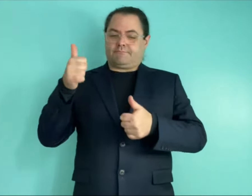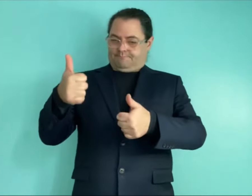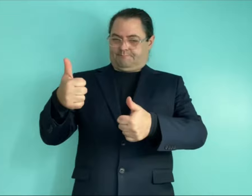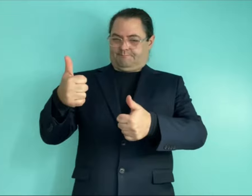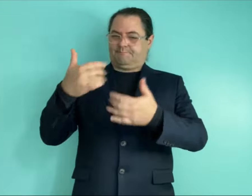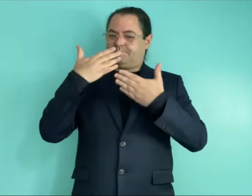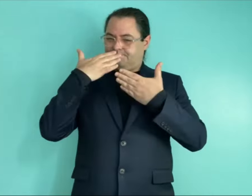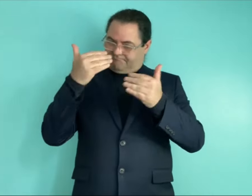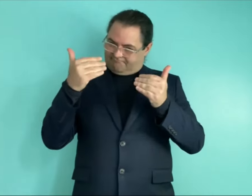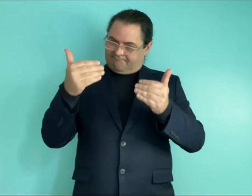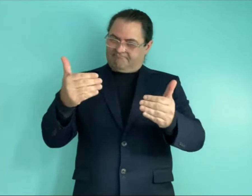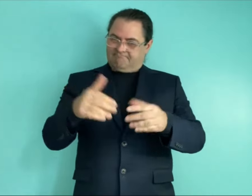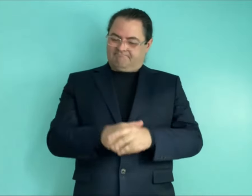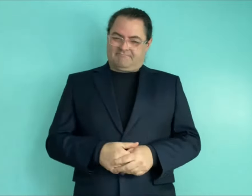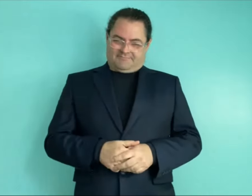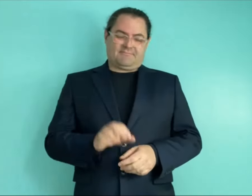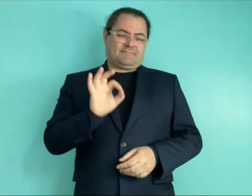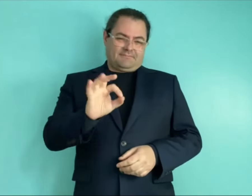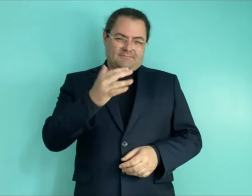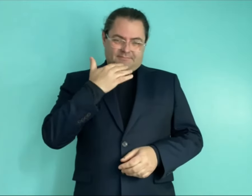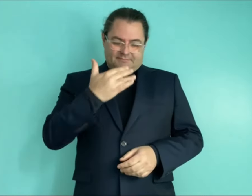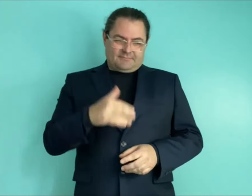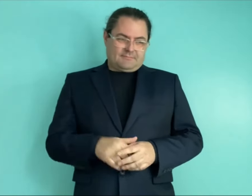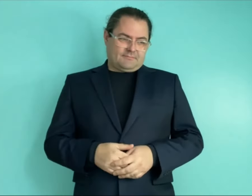Thank you so much. Thank you. 16:16:21 Yeah, I've also switched off the,